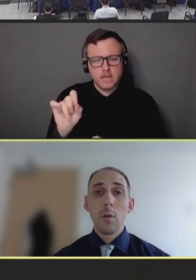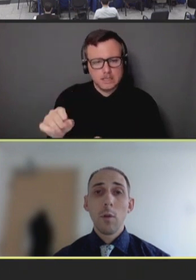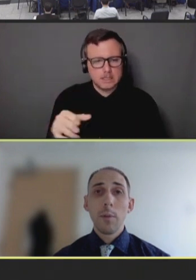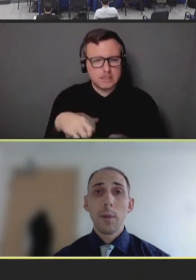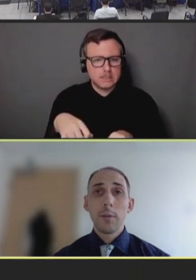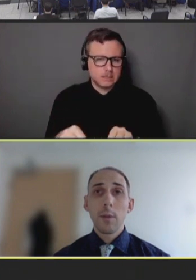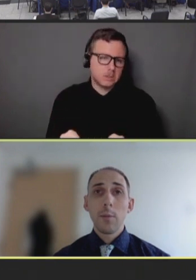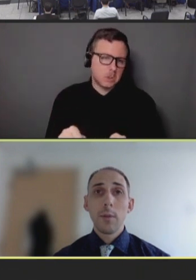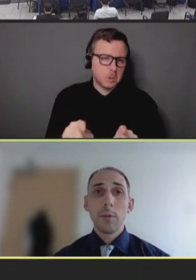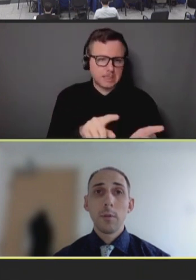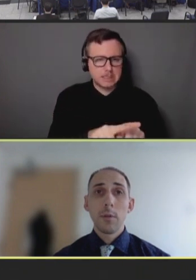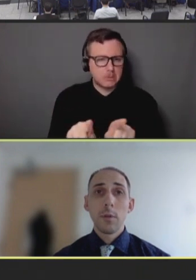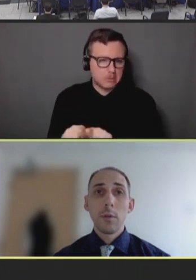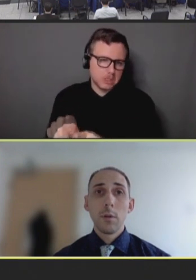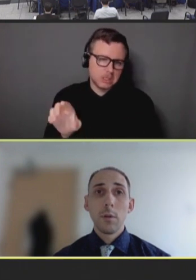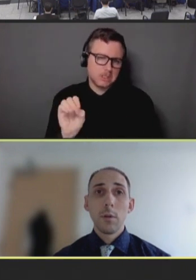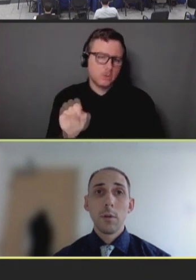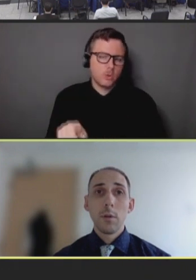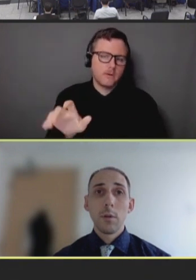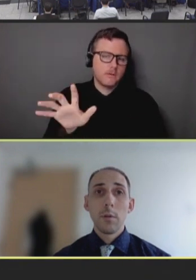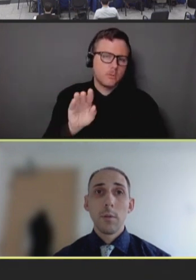end of follow-up. Next slide, please.